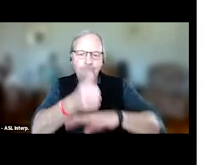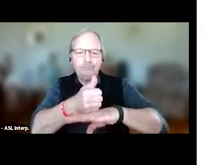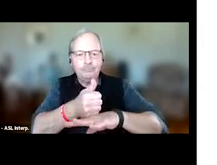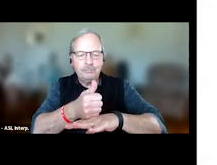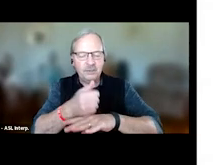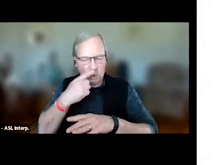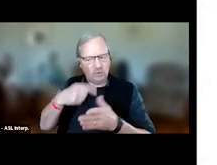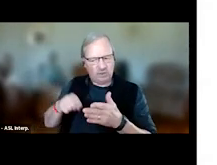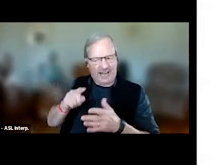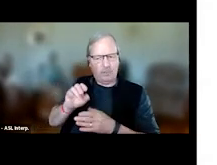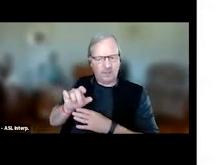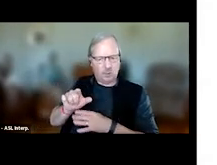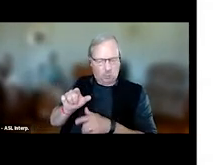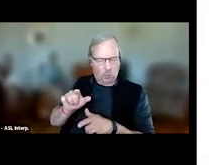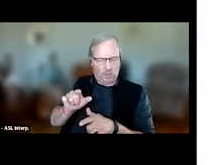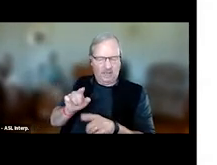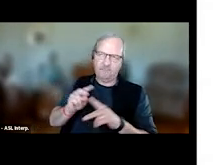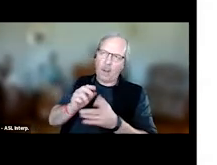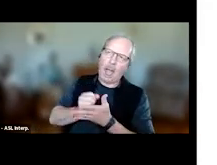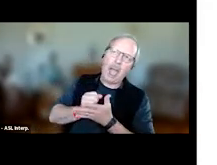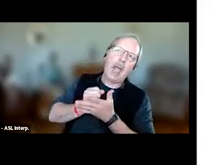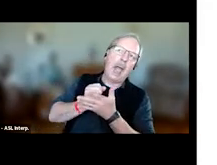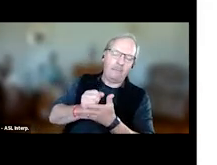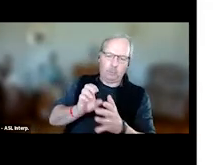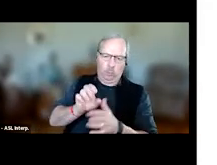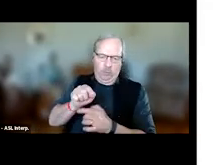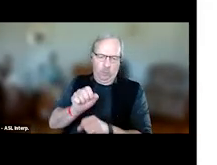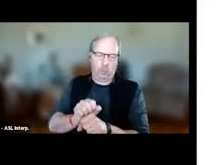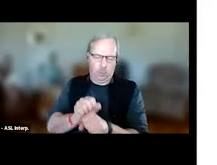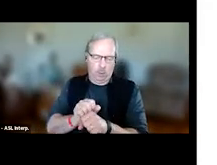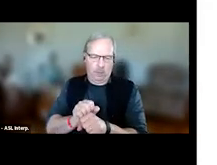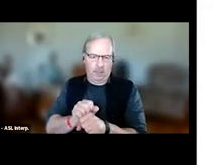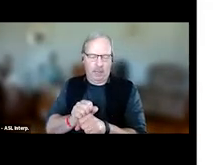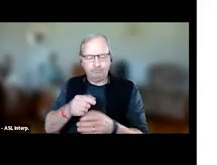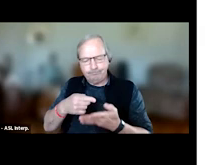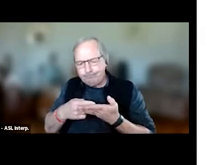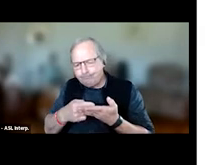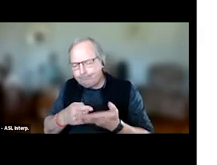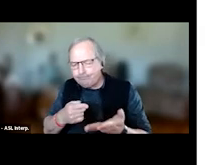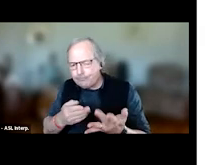it can be very helpful in doing this work and talk through some of these strategies with the SOAR leaders in your